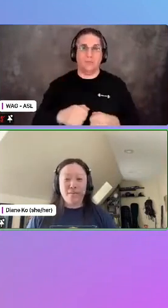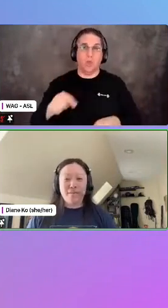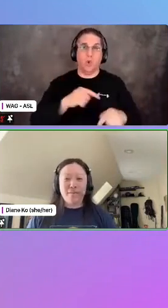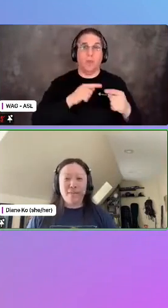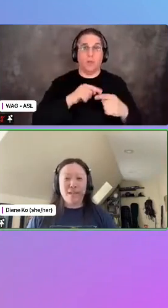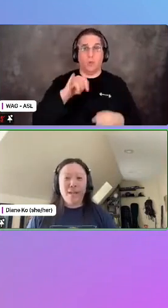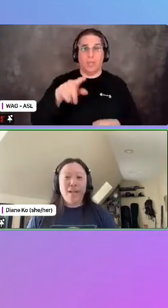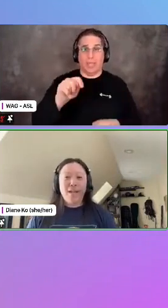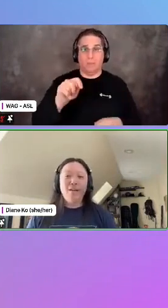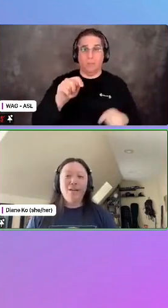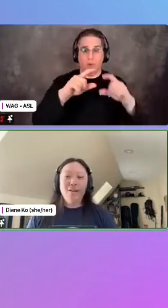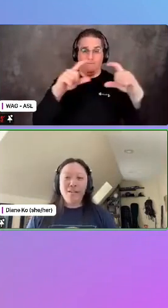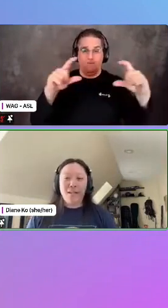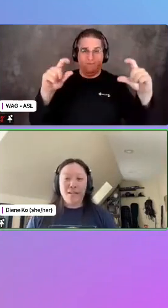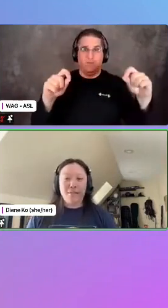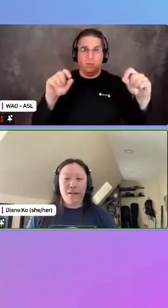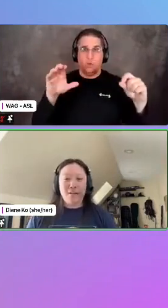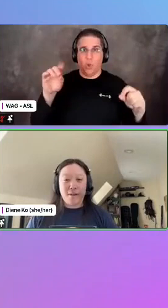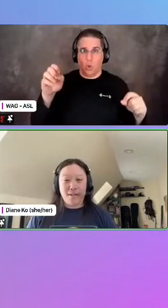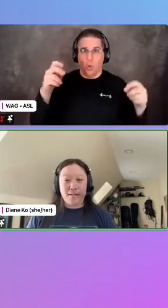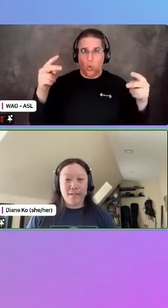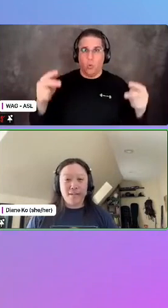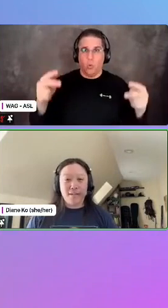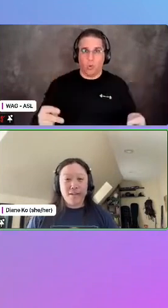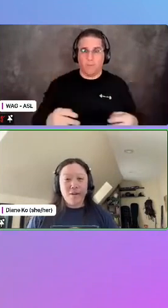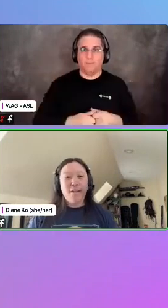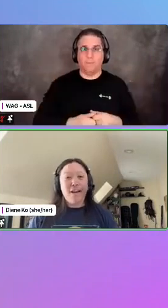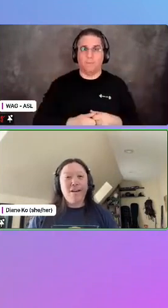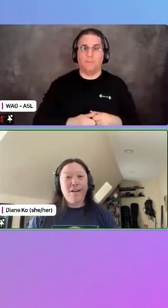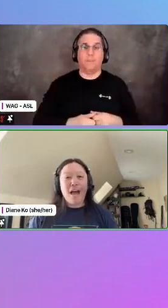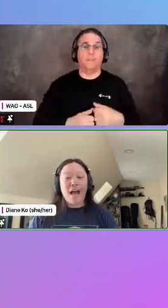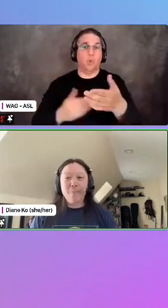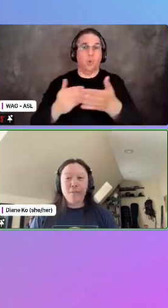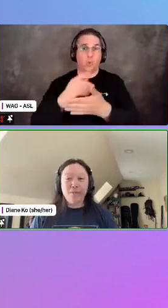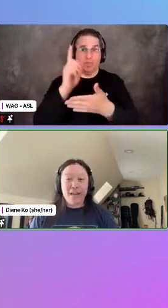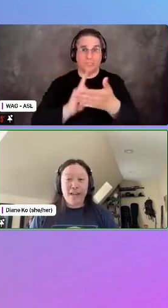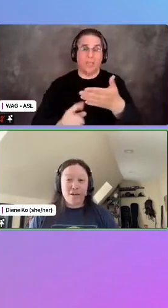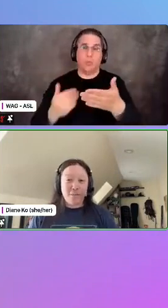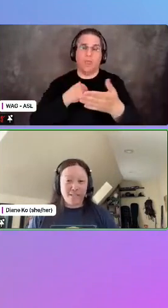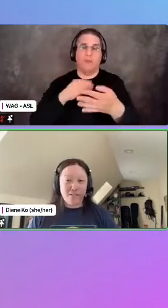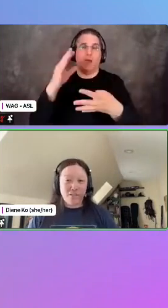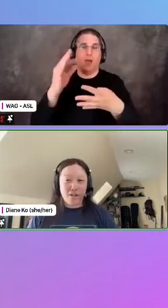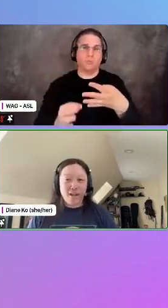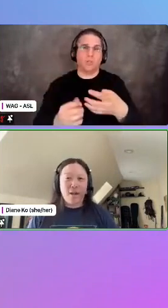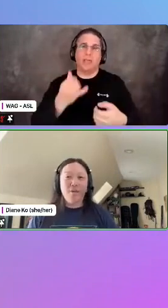intended. React has a built-in way to handle prompt type